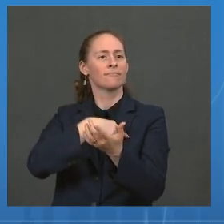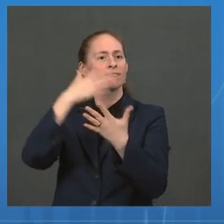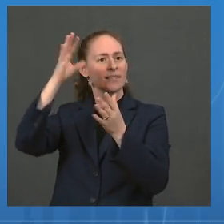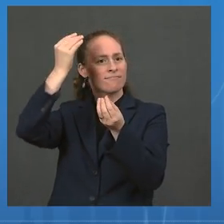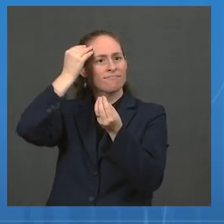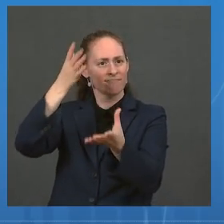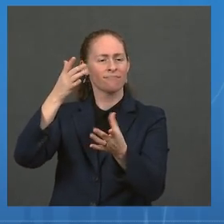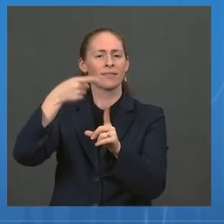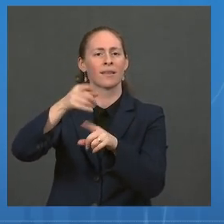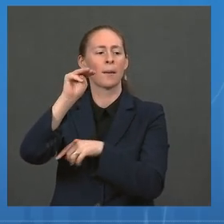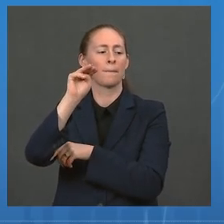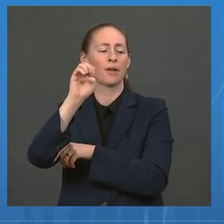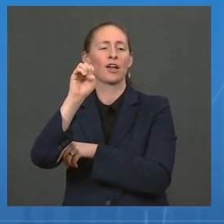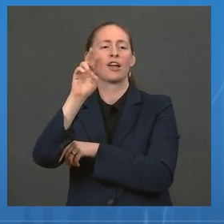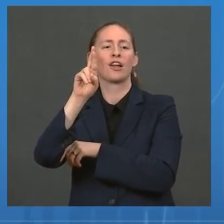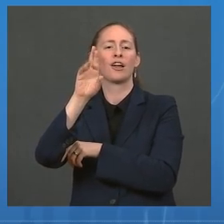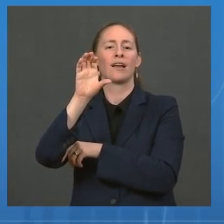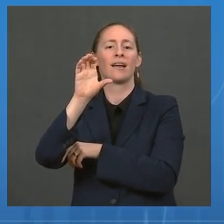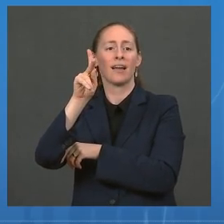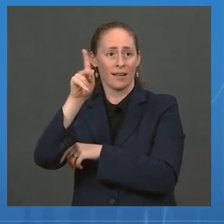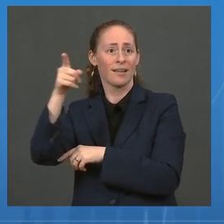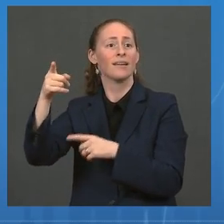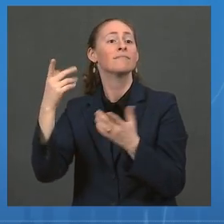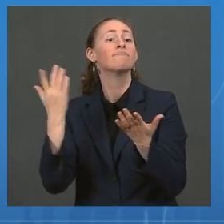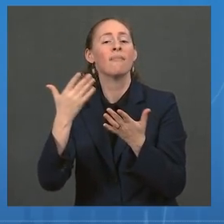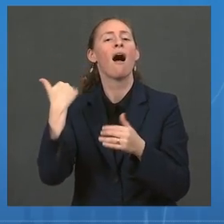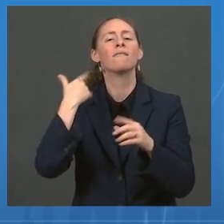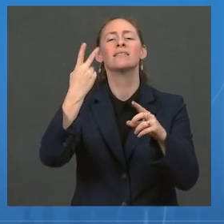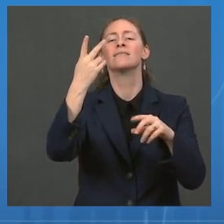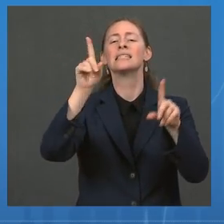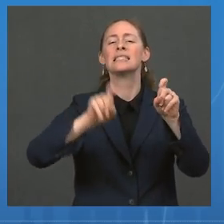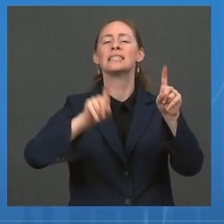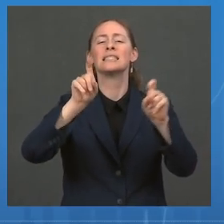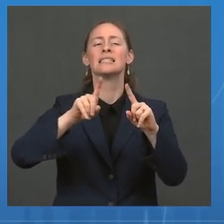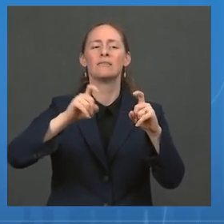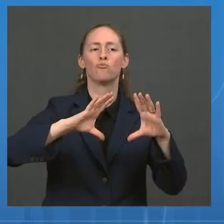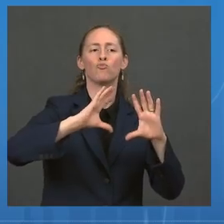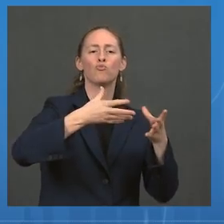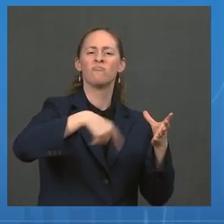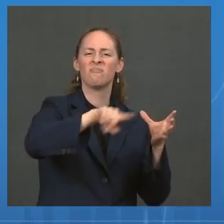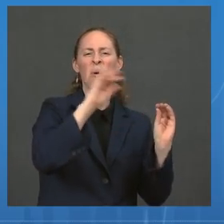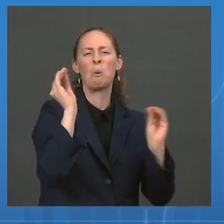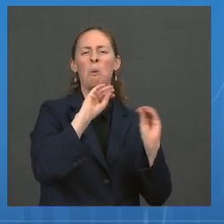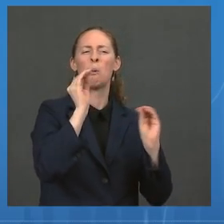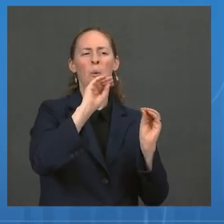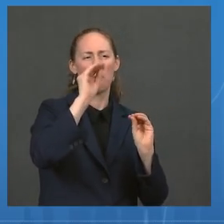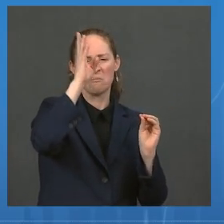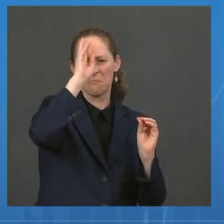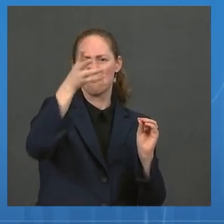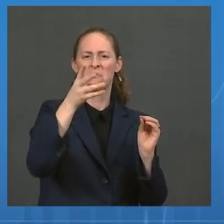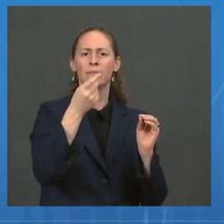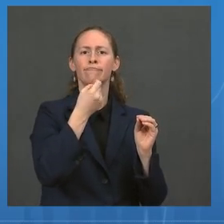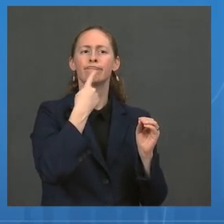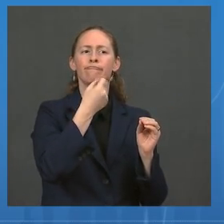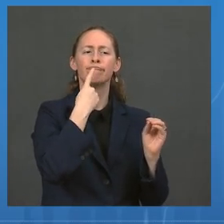of a placebo-controlled trial of about 1,500 people in which the Data and Safety Monitoring Board stopped the study early,